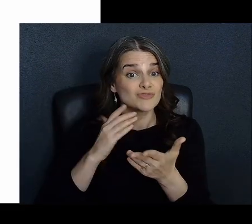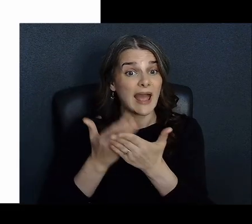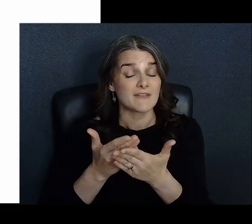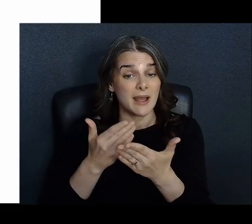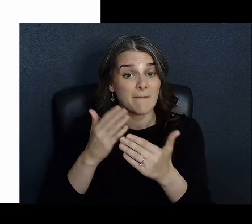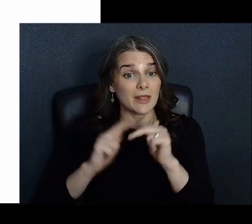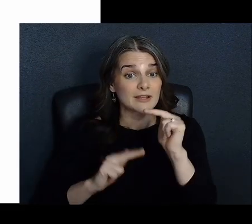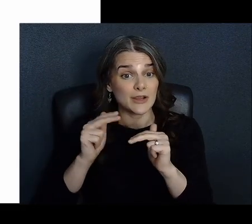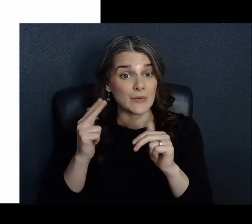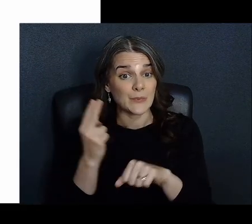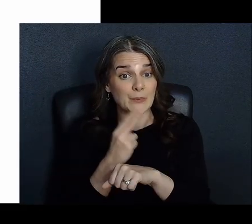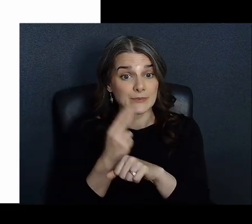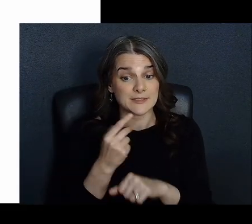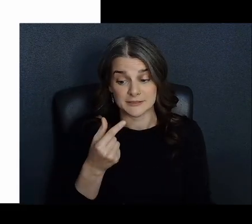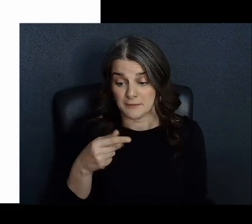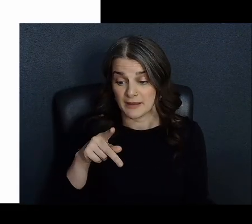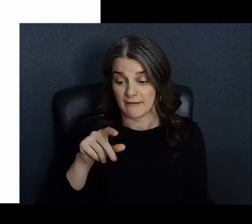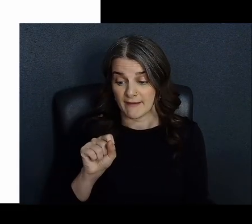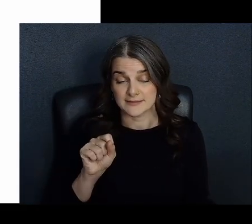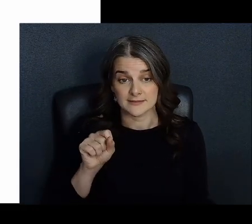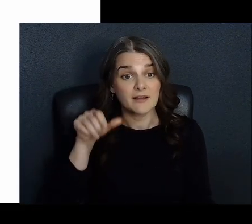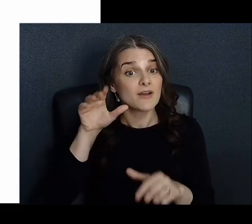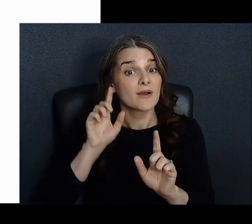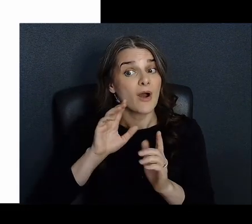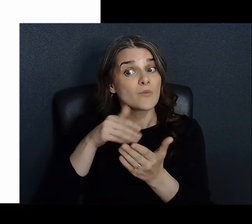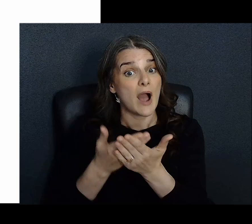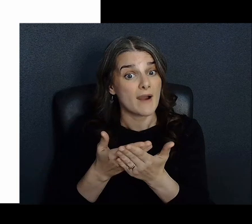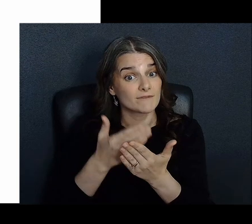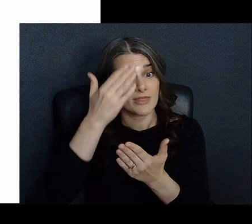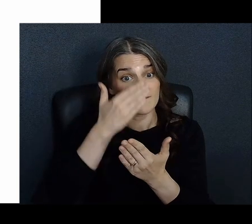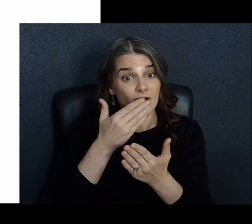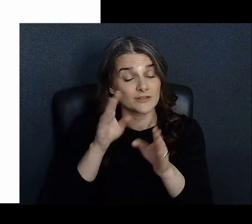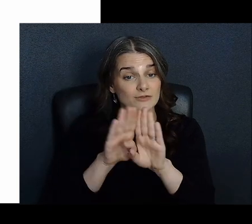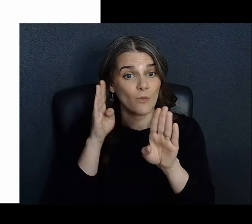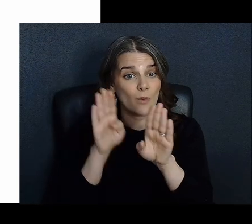I can get to the front door and then inside.